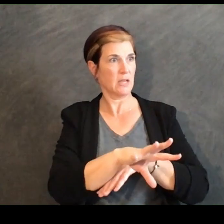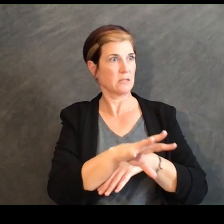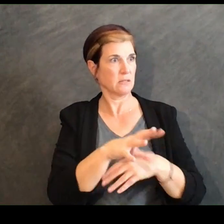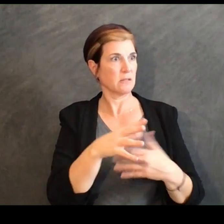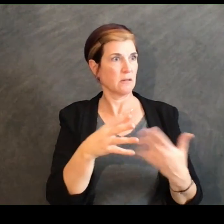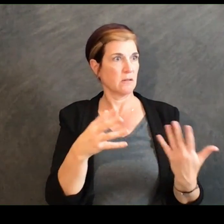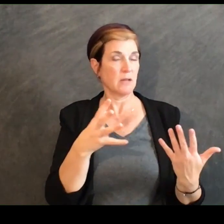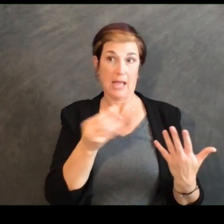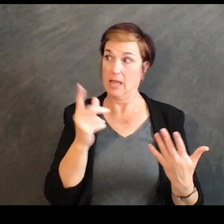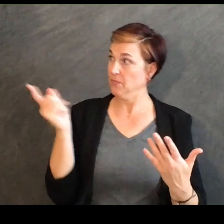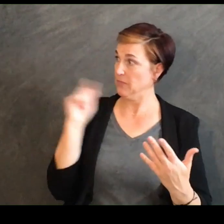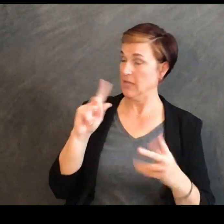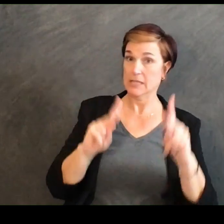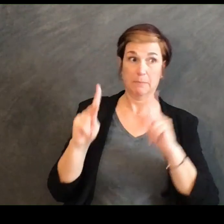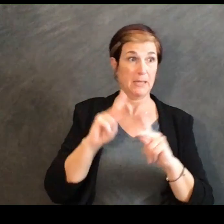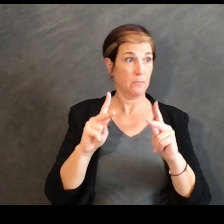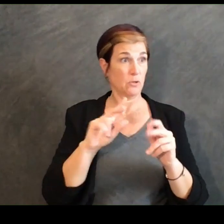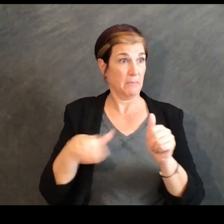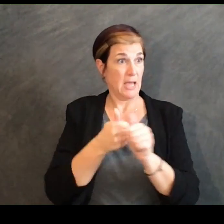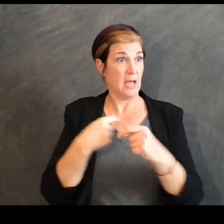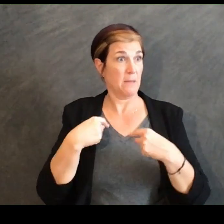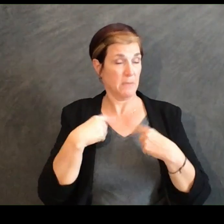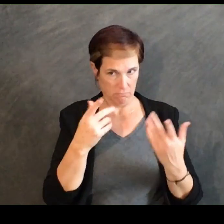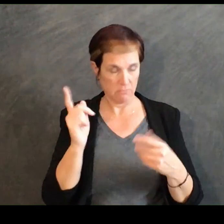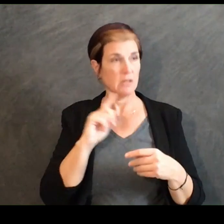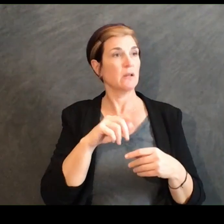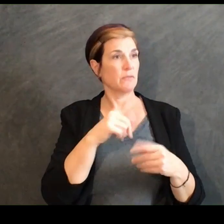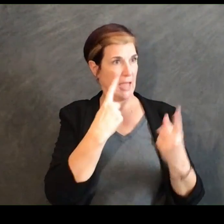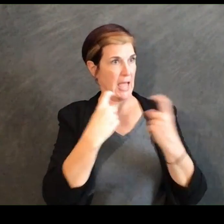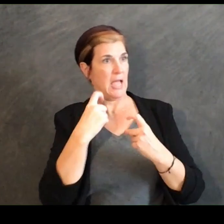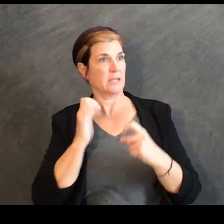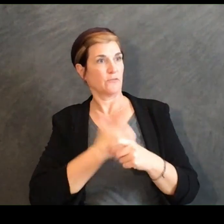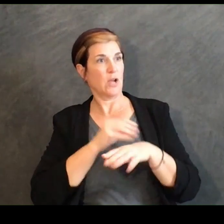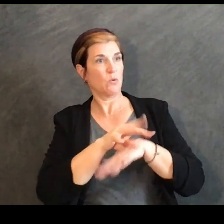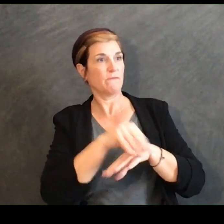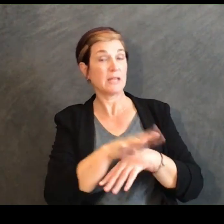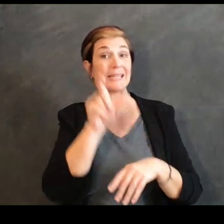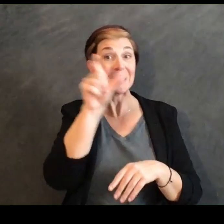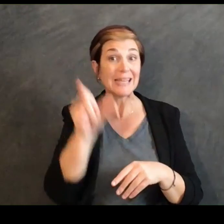Italy's got a tough situation but they're they're really they have really